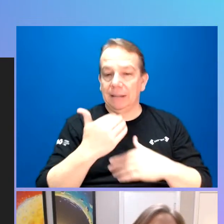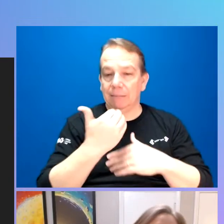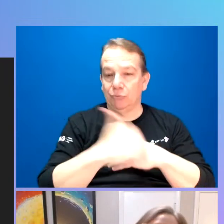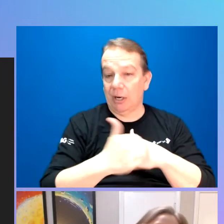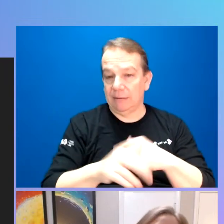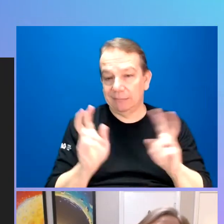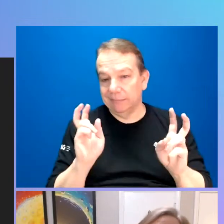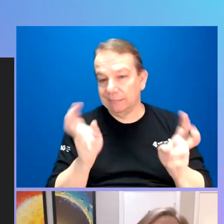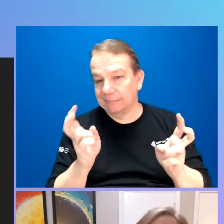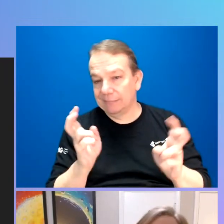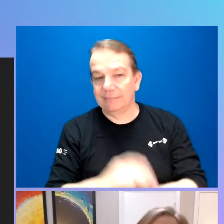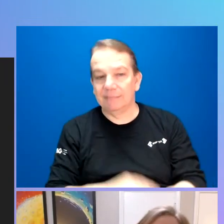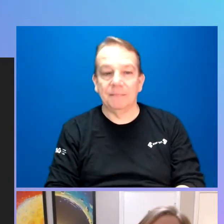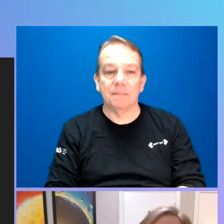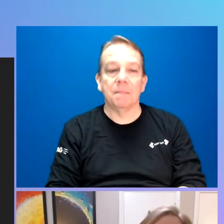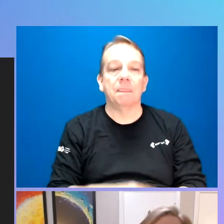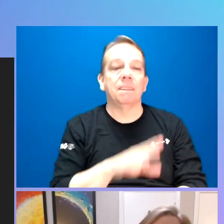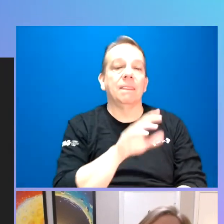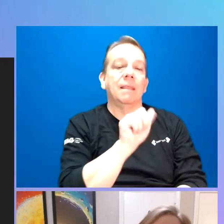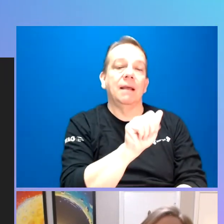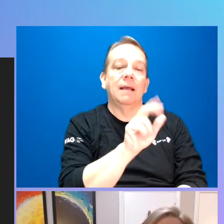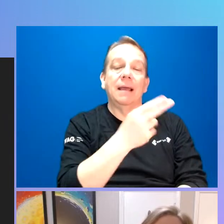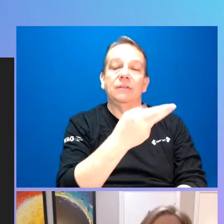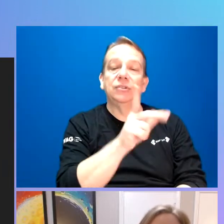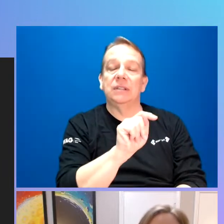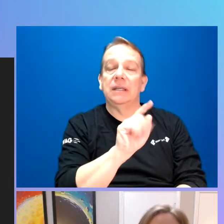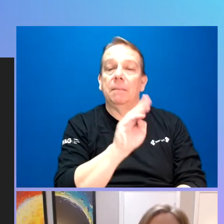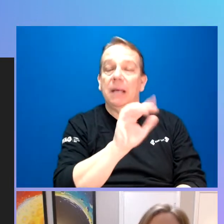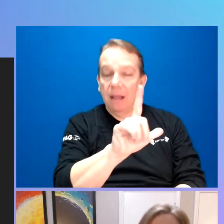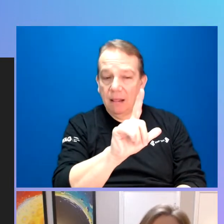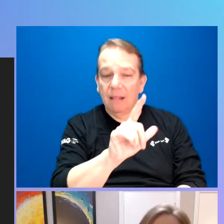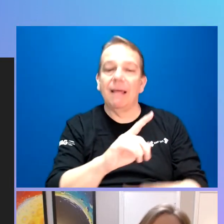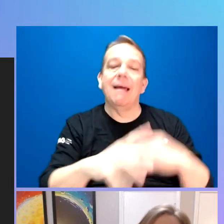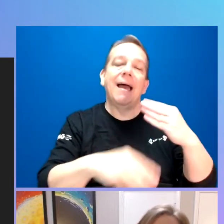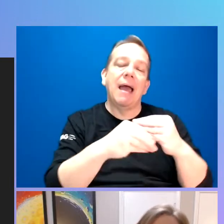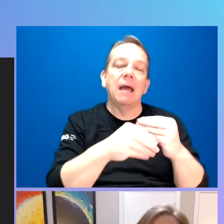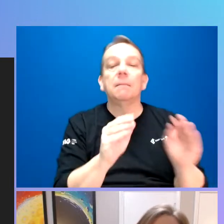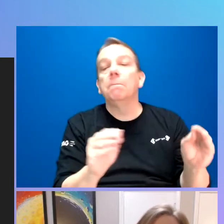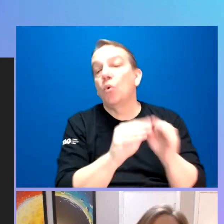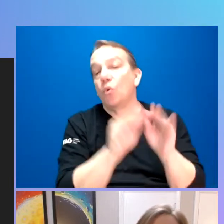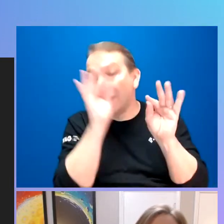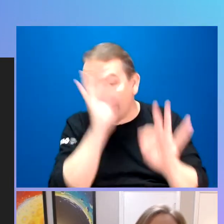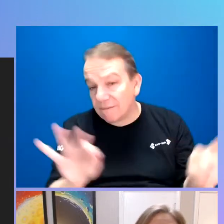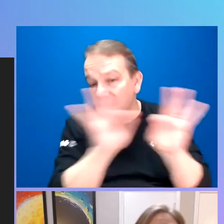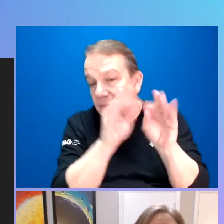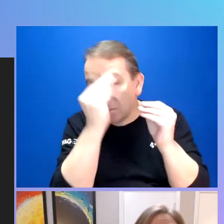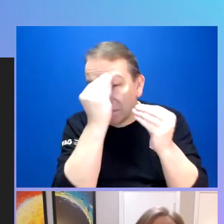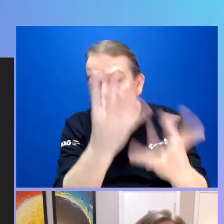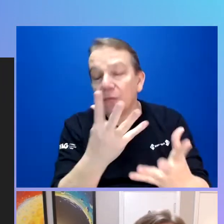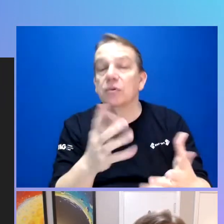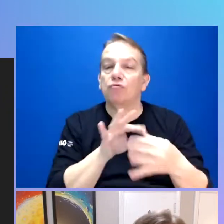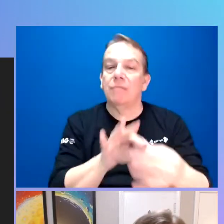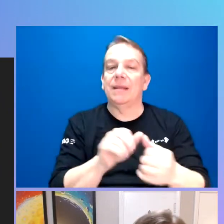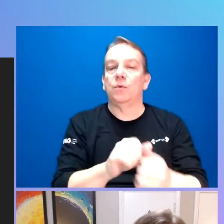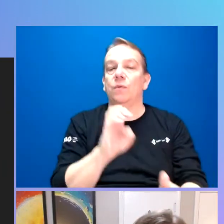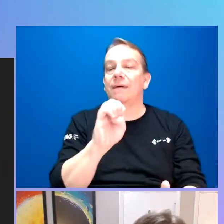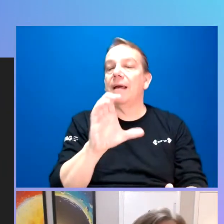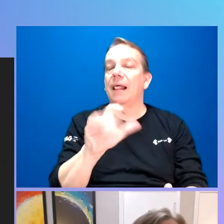attributes add additional information about the element